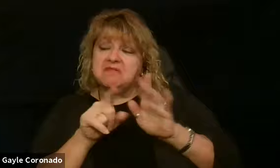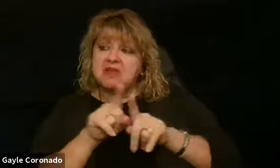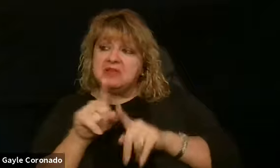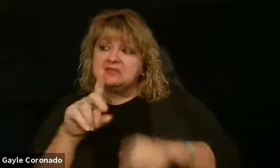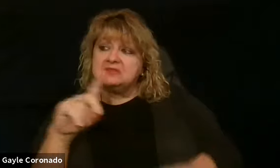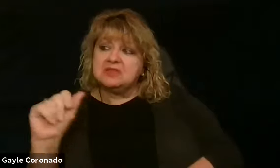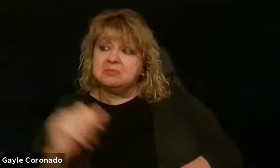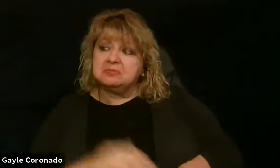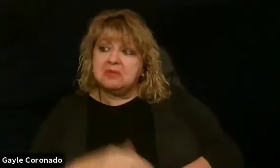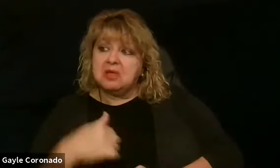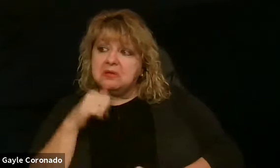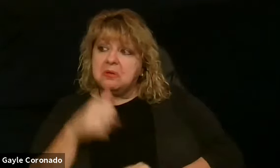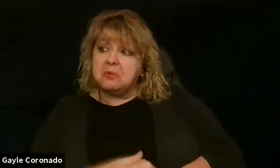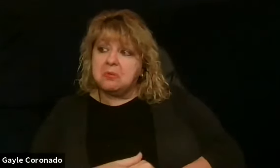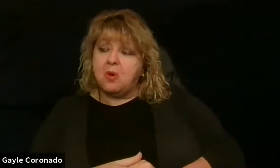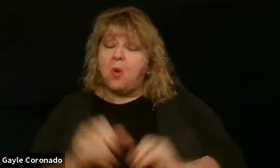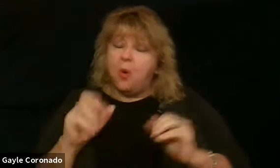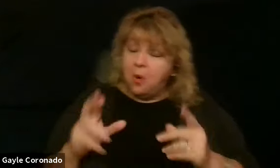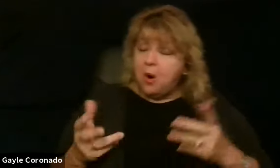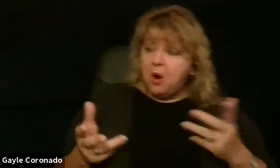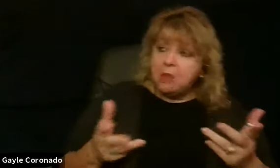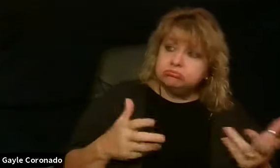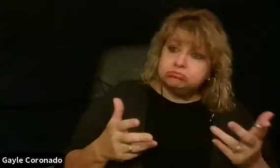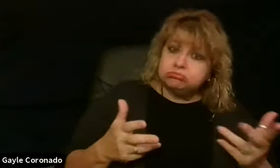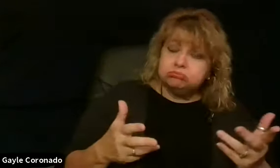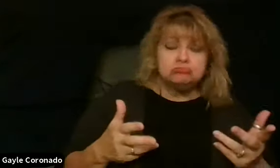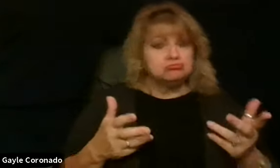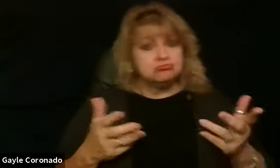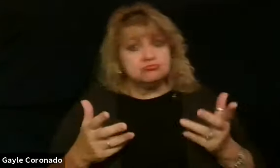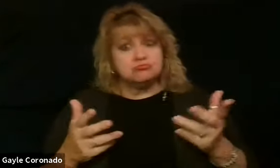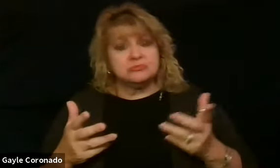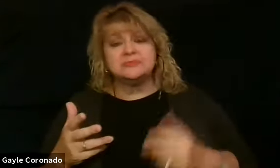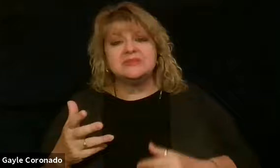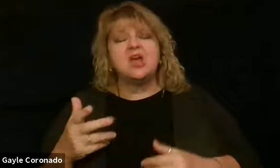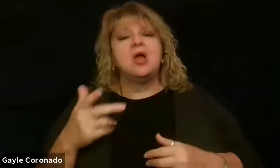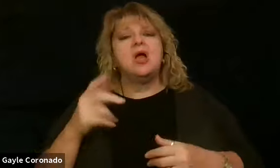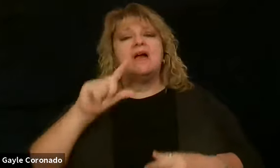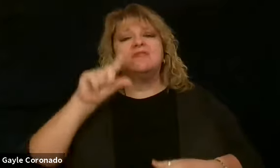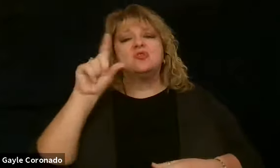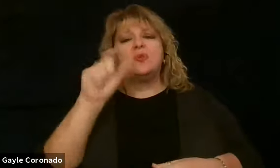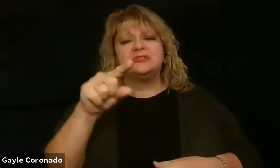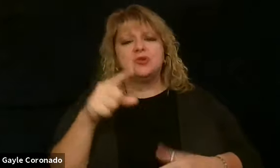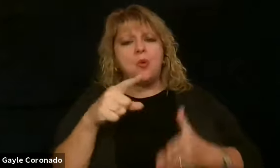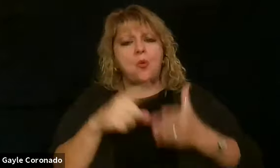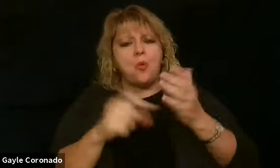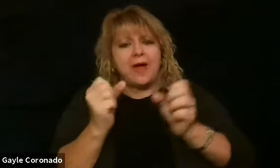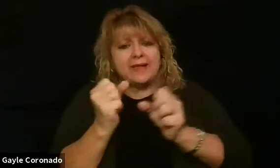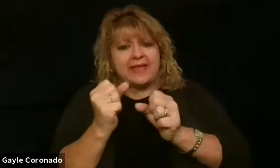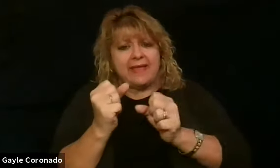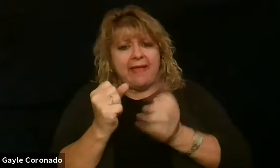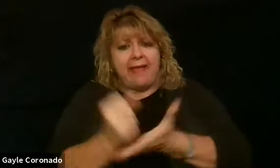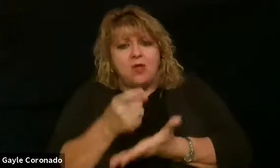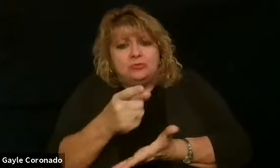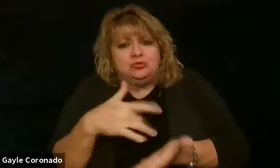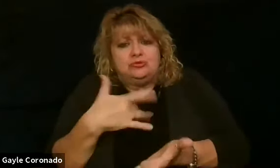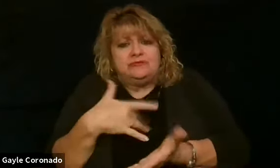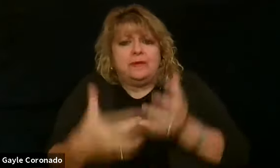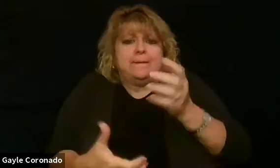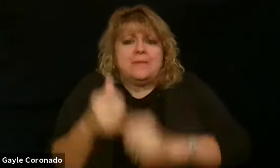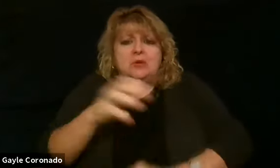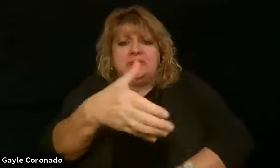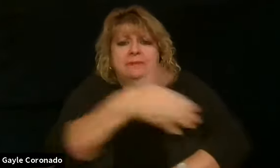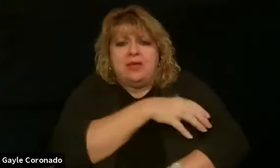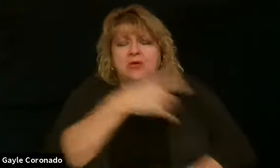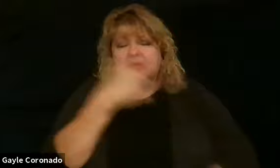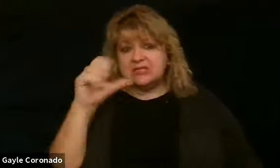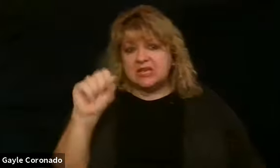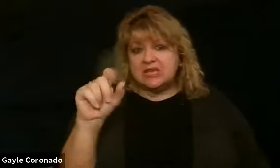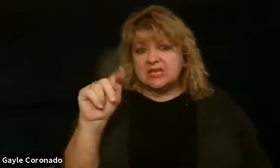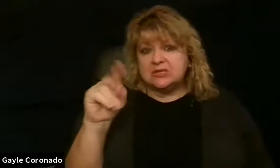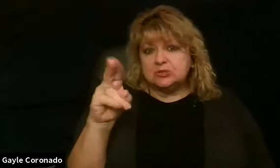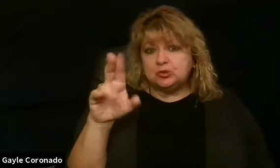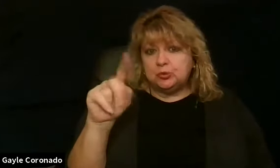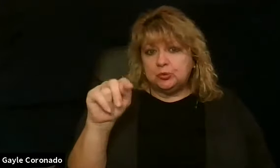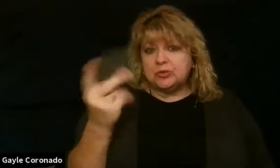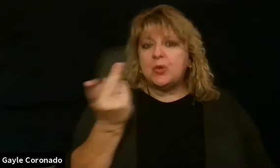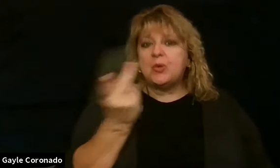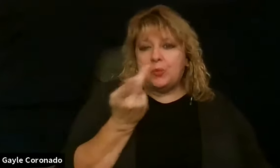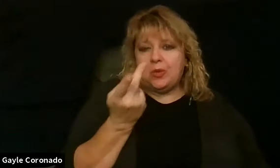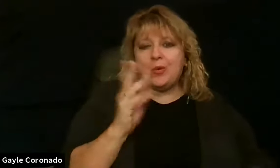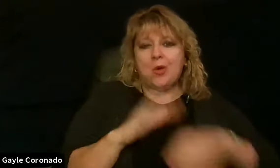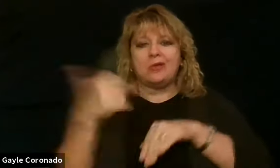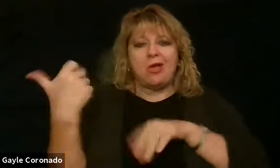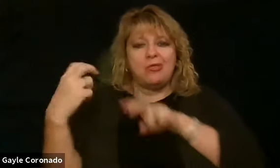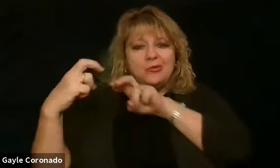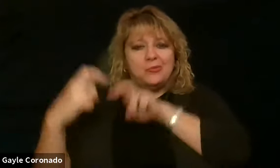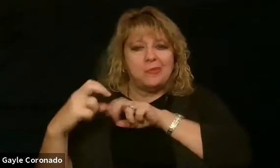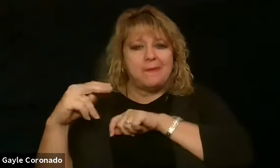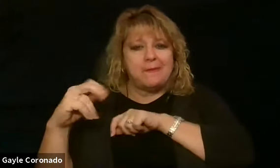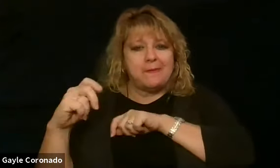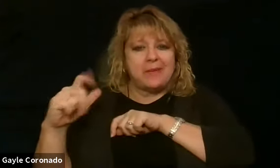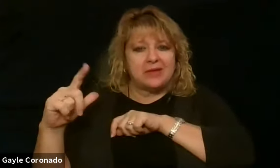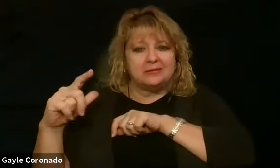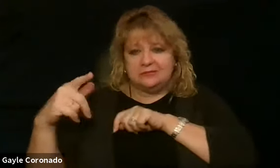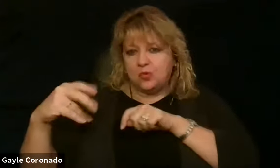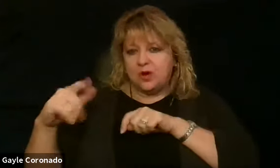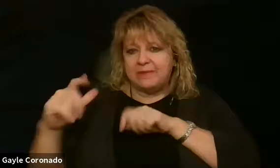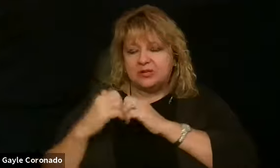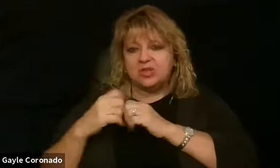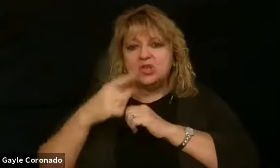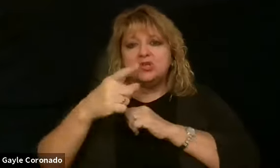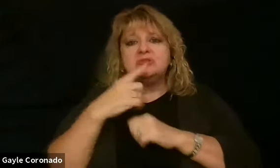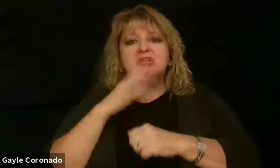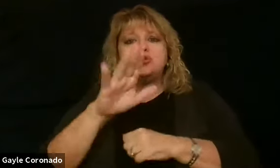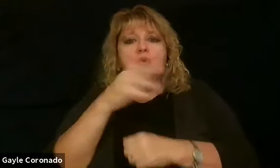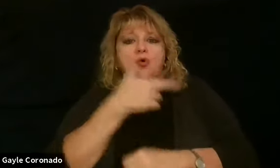So our next question is what makes you feel most empowered, and I have a specific question for Stewart about this one because I know we had sat on another panel together, a couple months ago and he talked a lot about how your religious community really